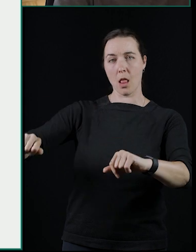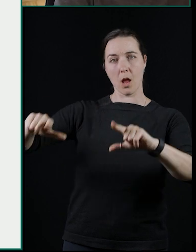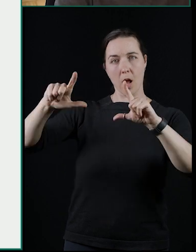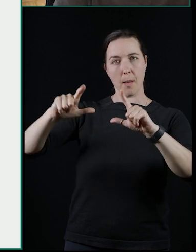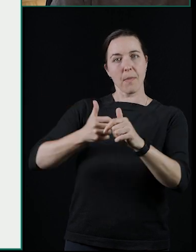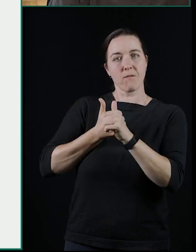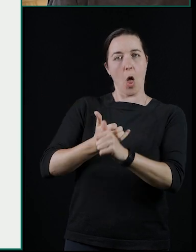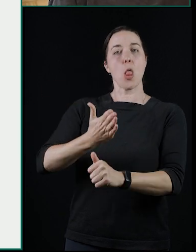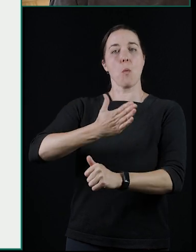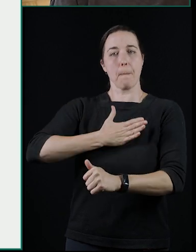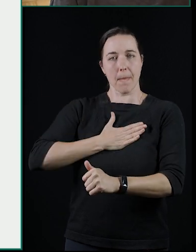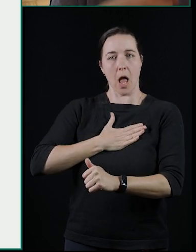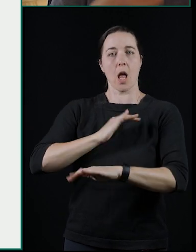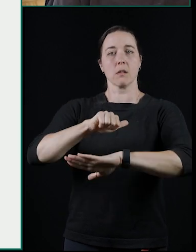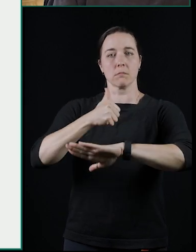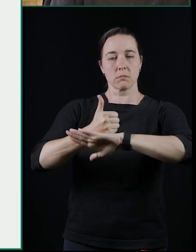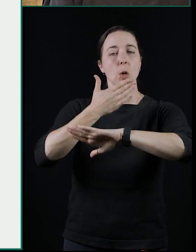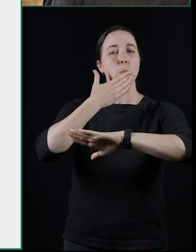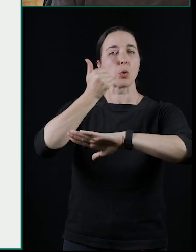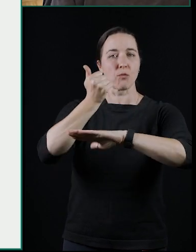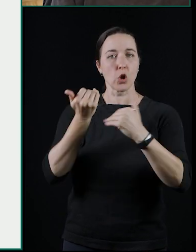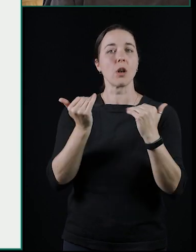in according to my preferred level.